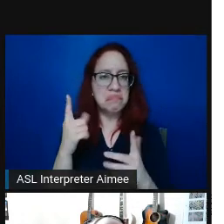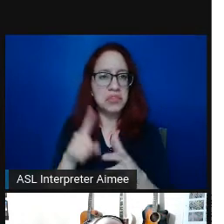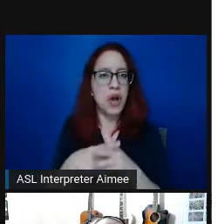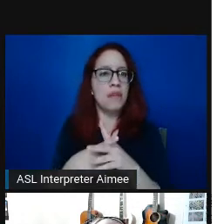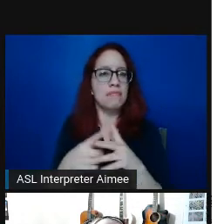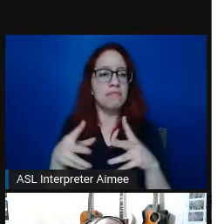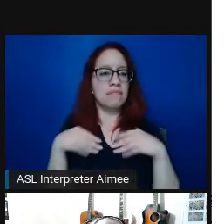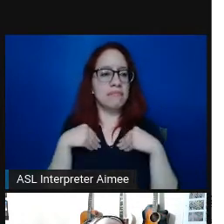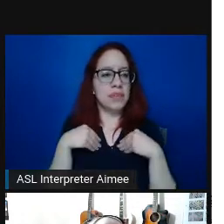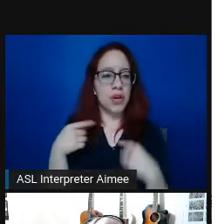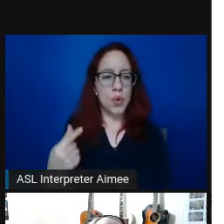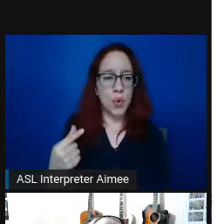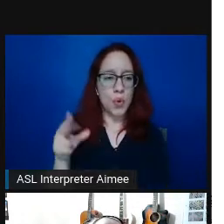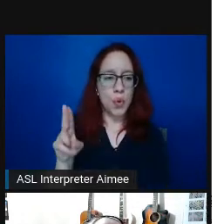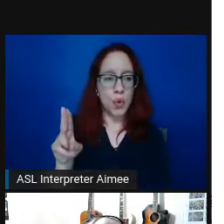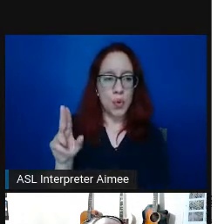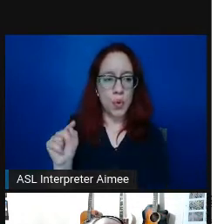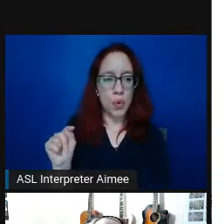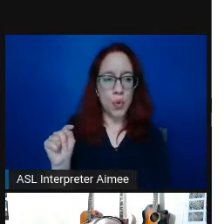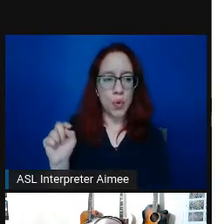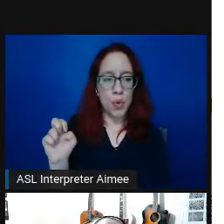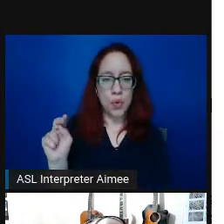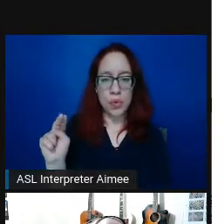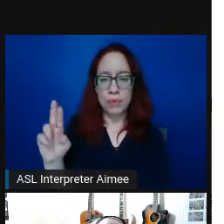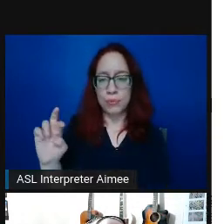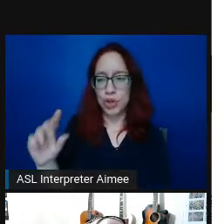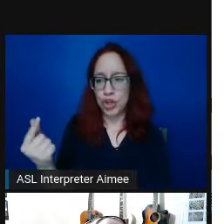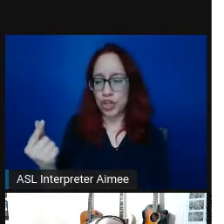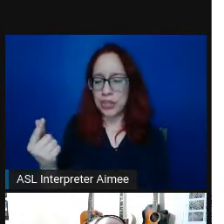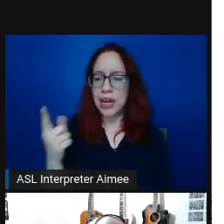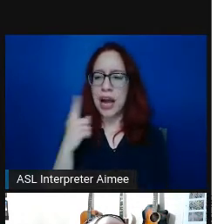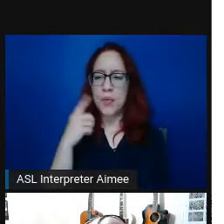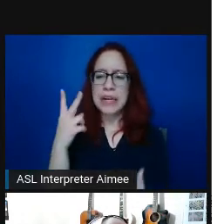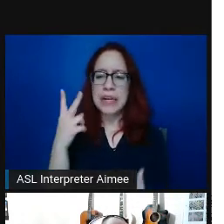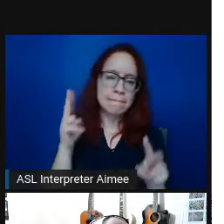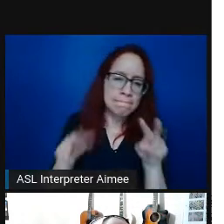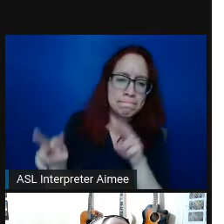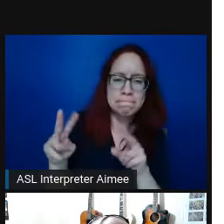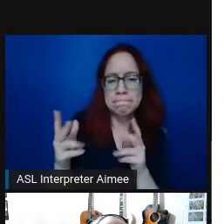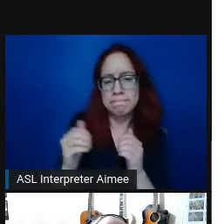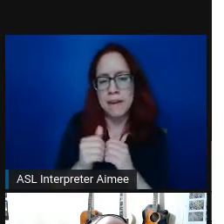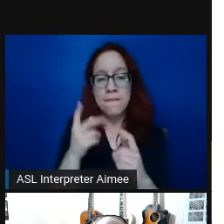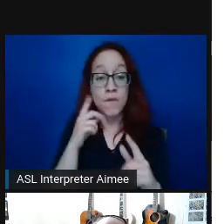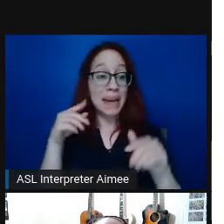I just wanted to see what it was like from an accessibility perspective.